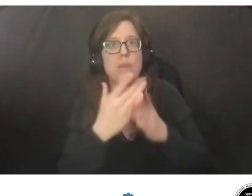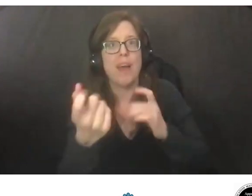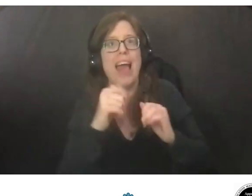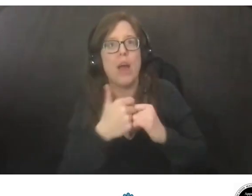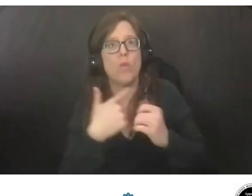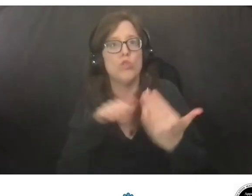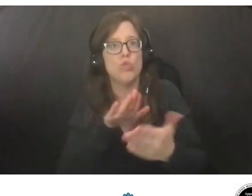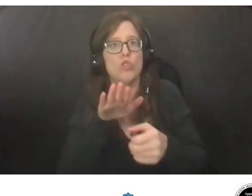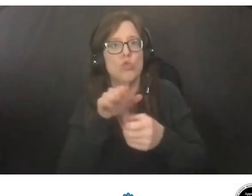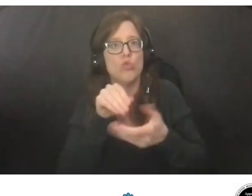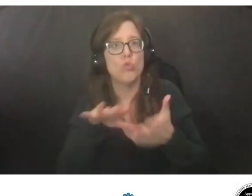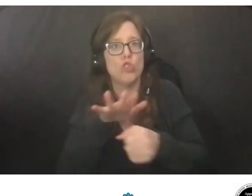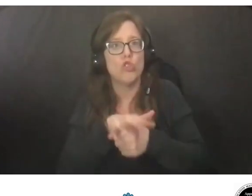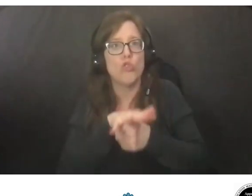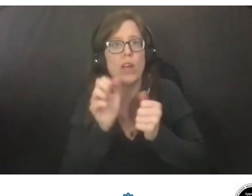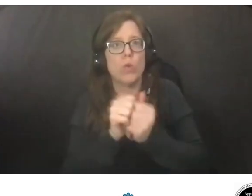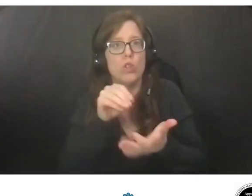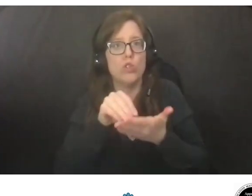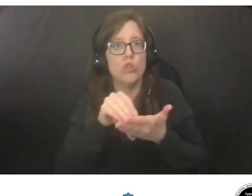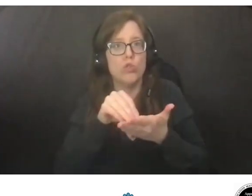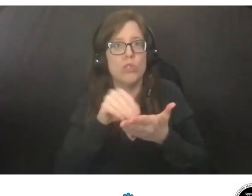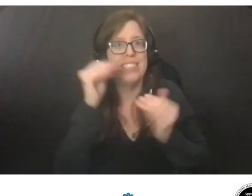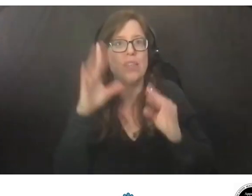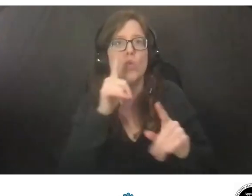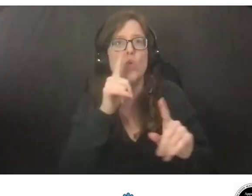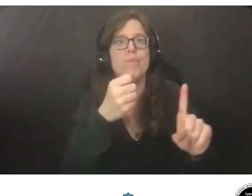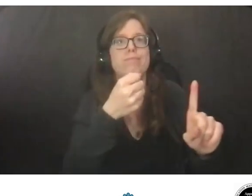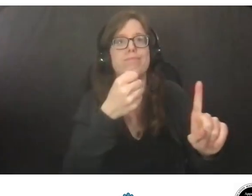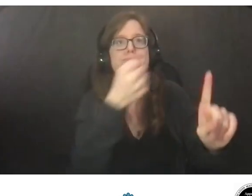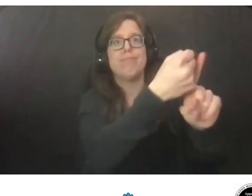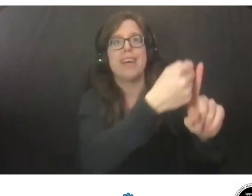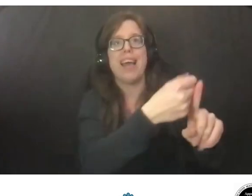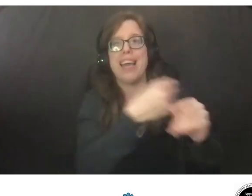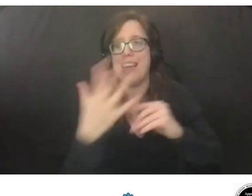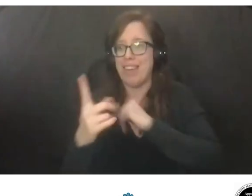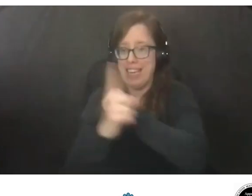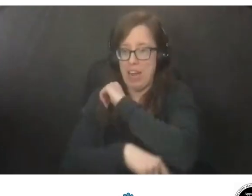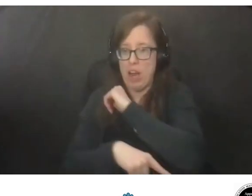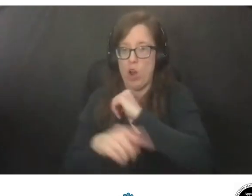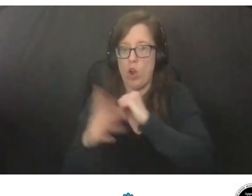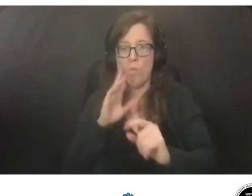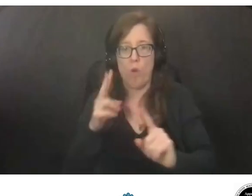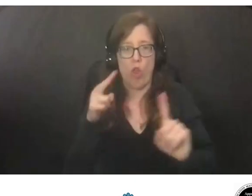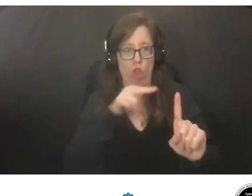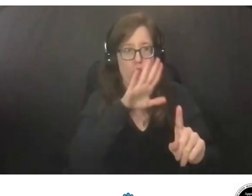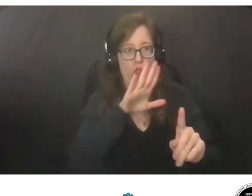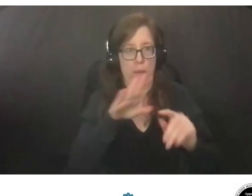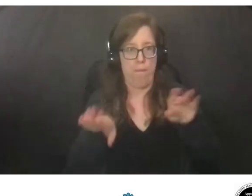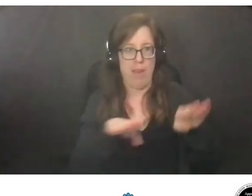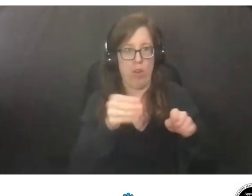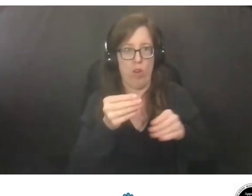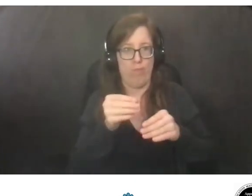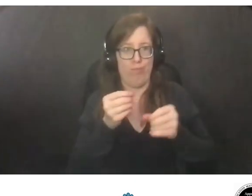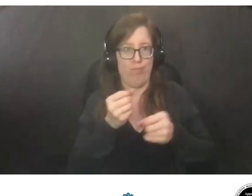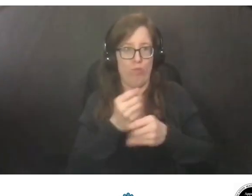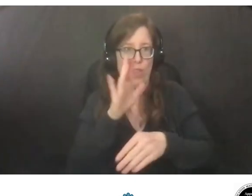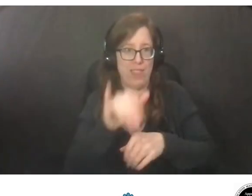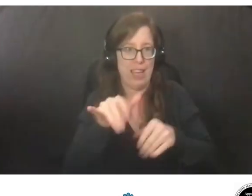"How do we address the student's stress with teachers that are getting hit and then giving consequences without looking at their own behavior, causing the stress?" That